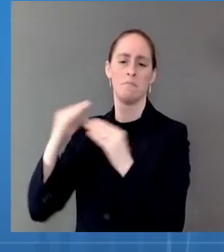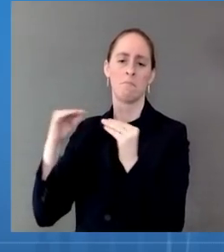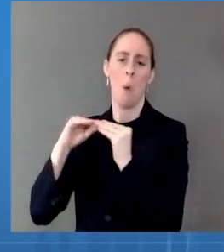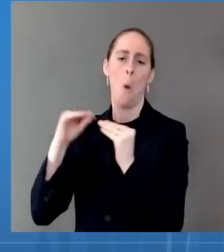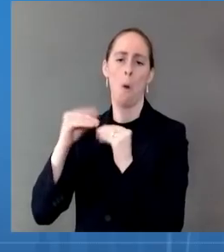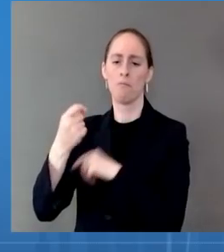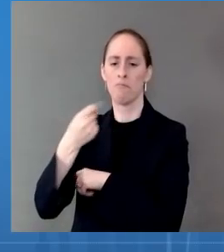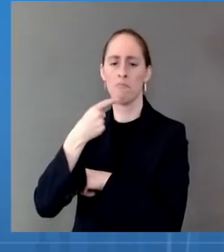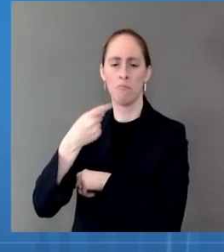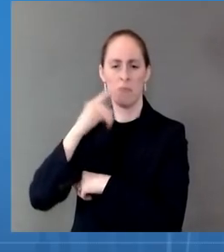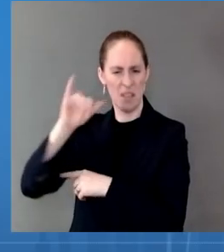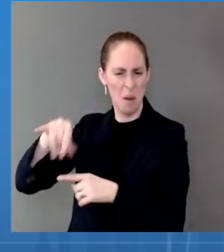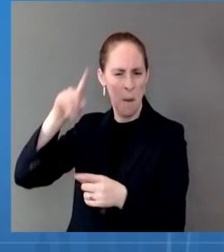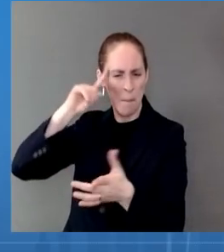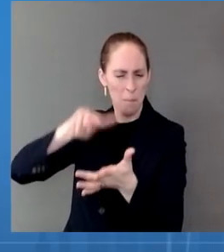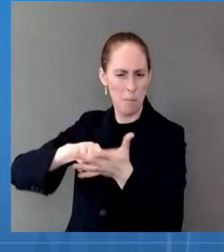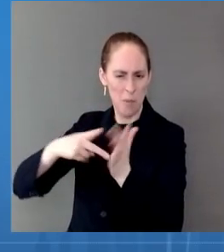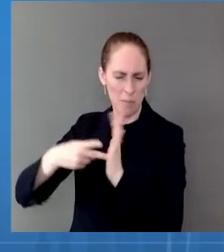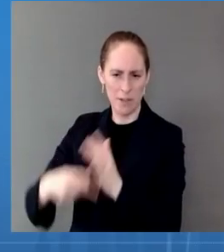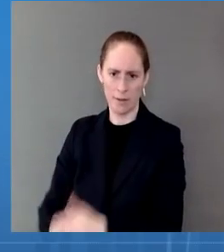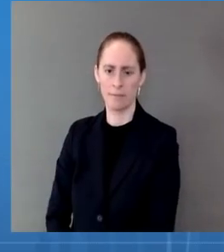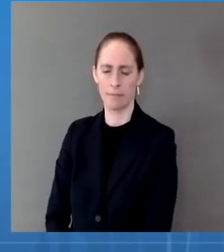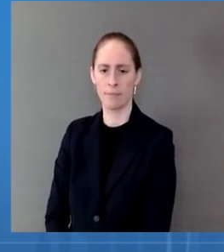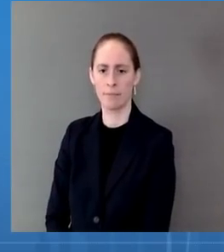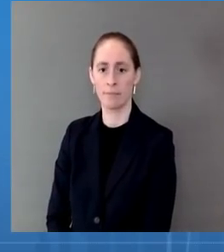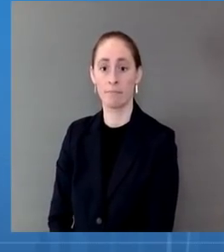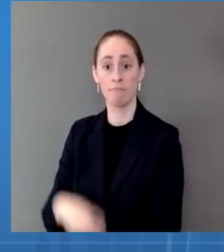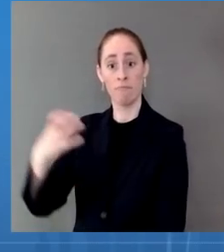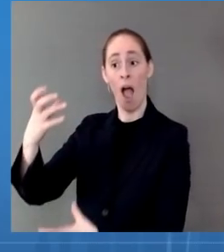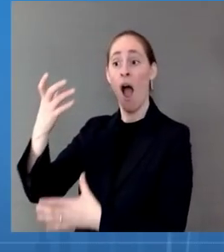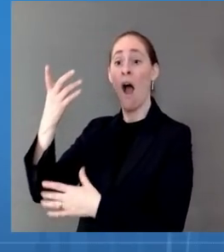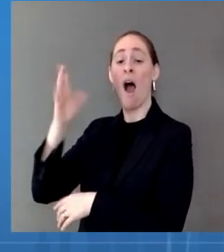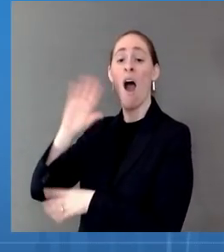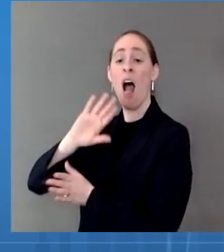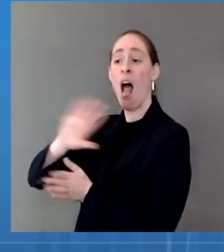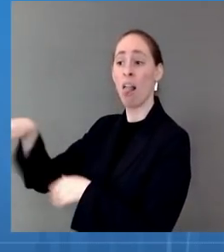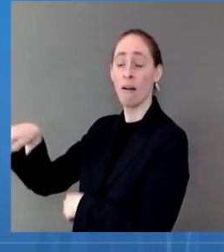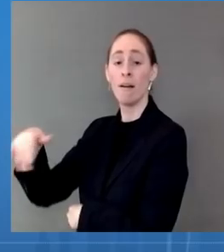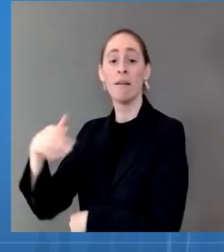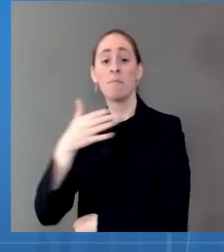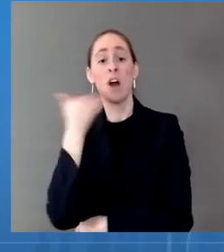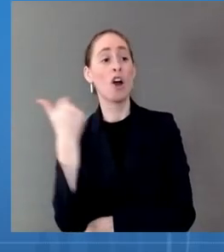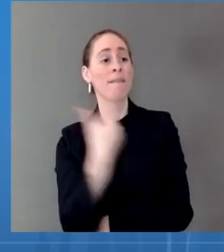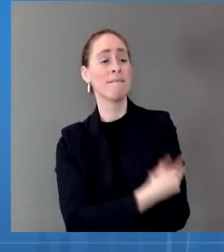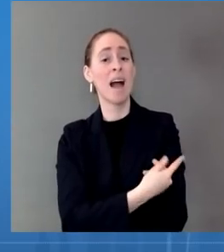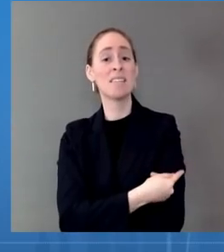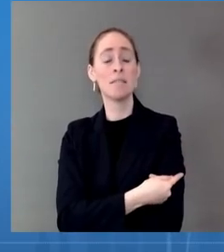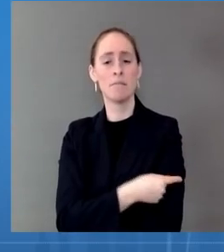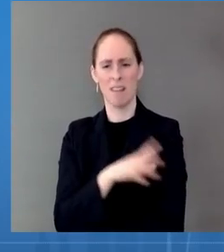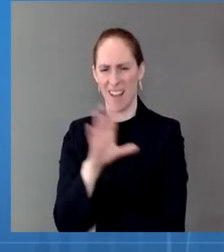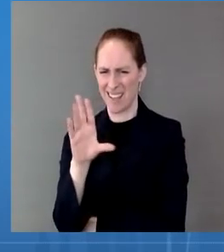is not at all a recommendation that it's either or is. If you don't respond to a vaccine,